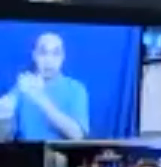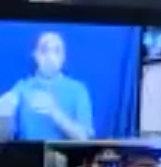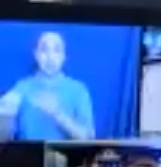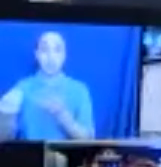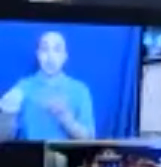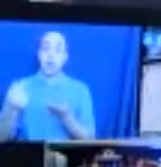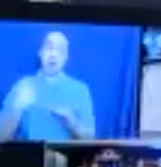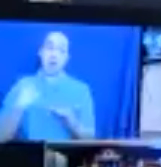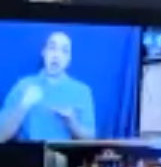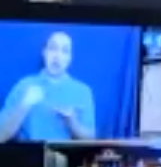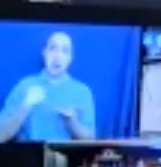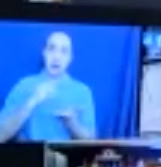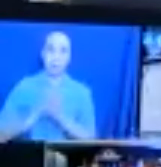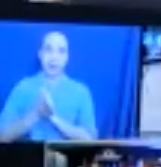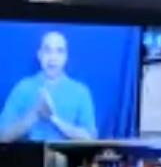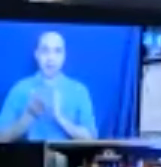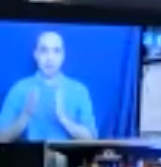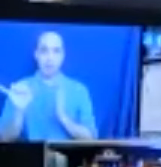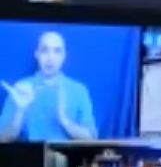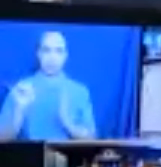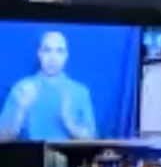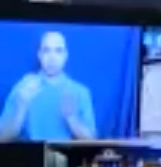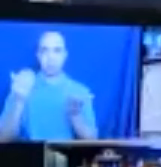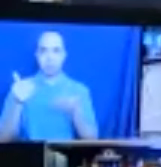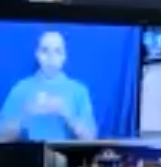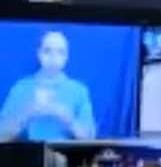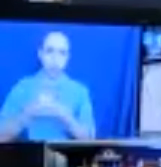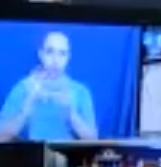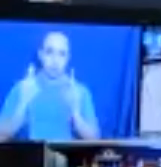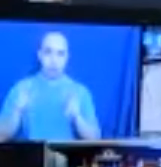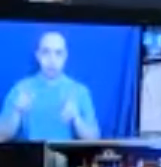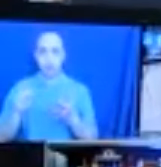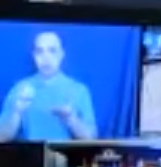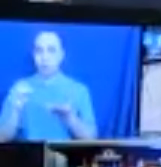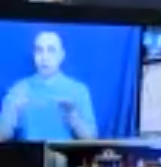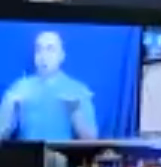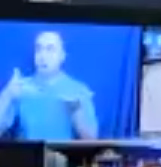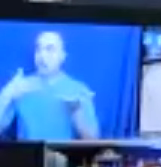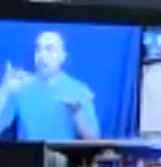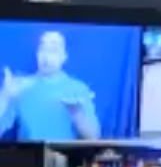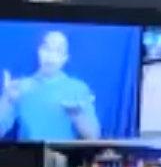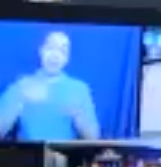TAKE A CLASS. JAY: